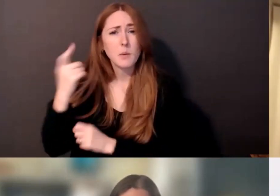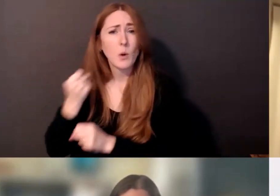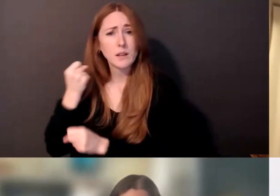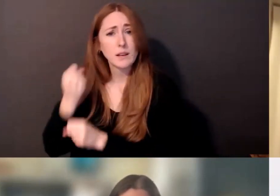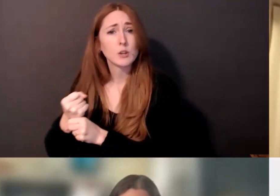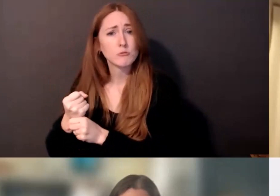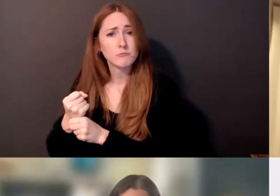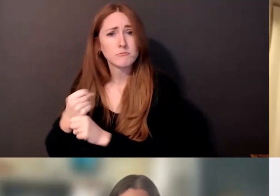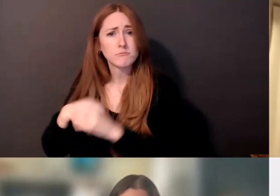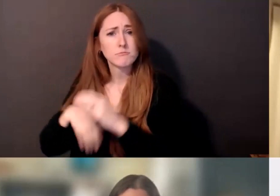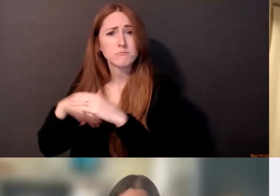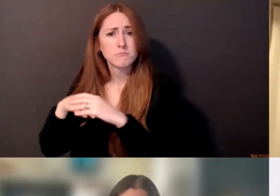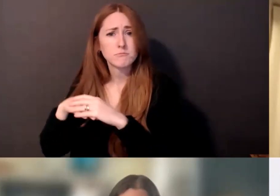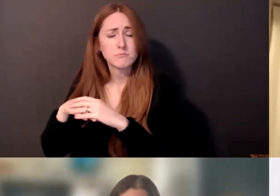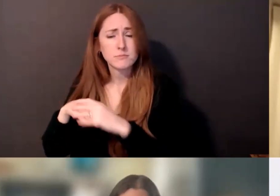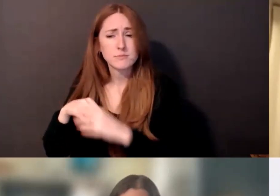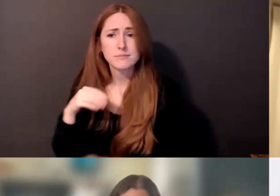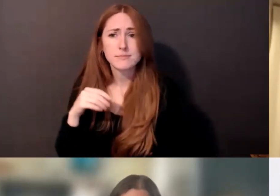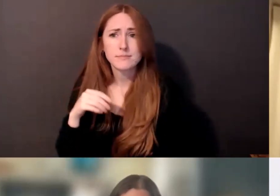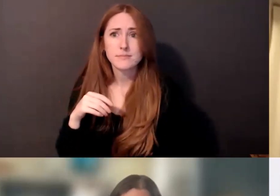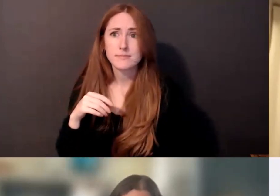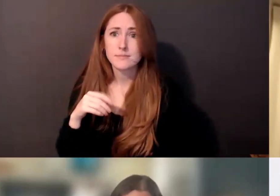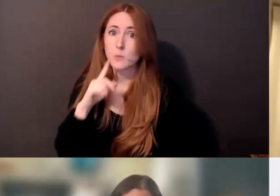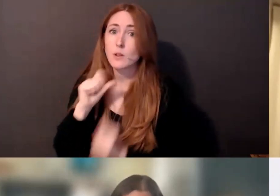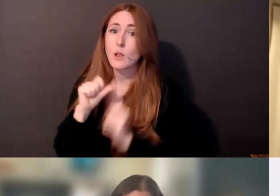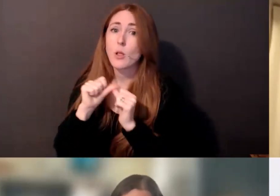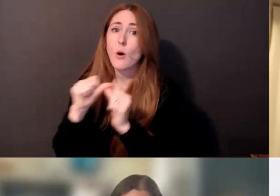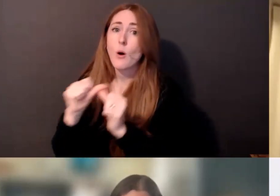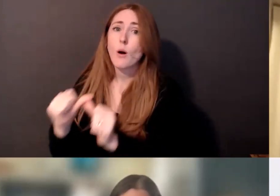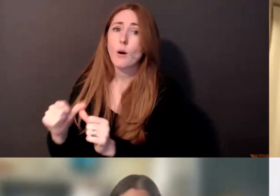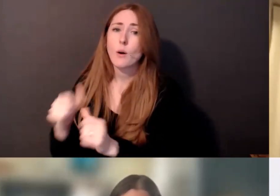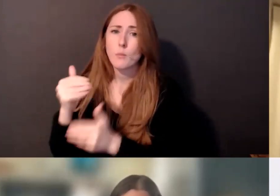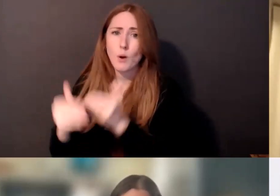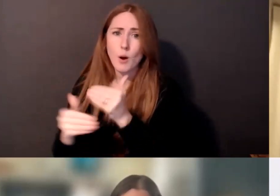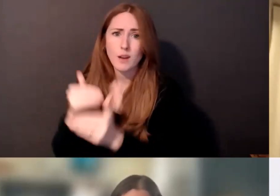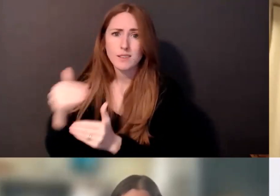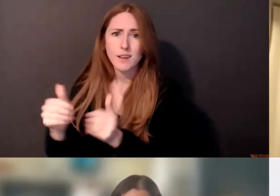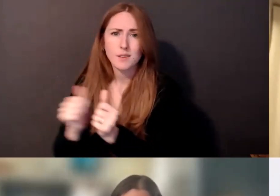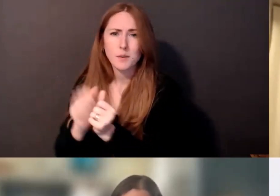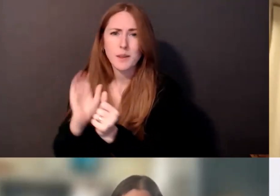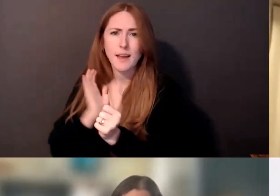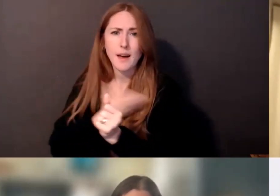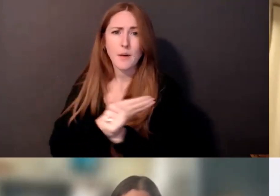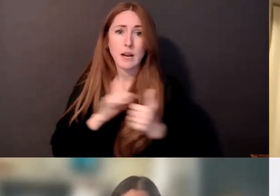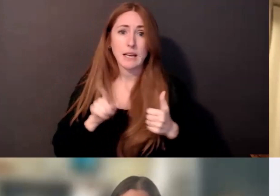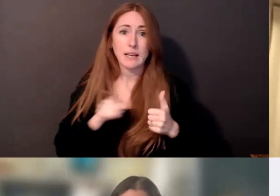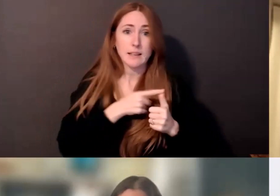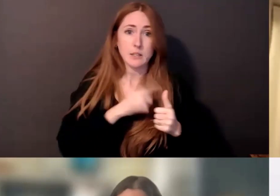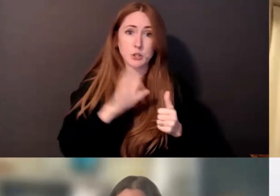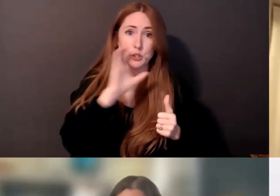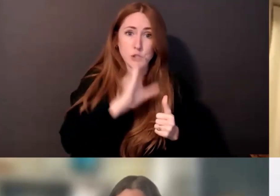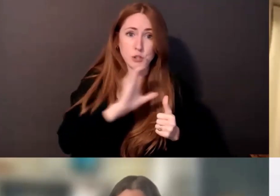Yeah, it was a longer process with our initial search. And then we looked at the evidence